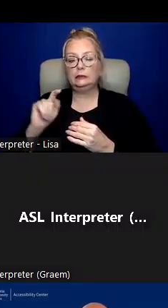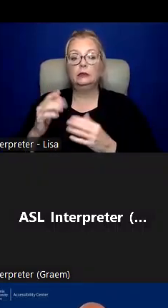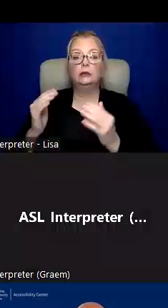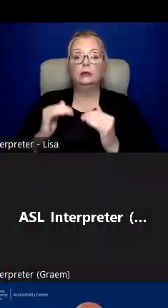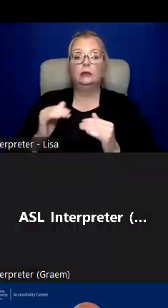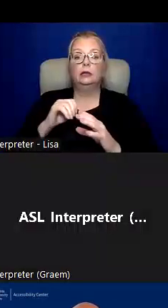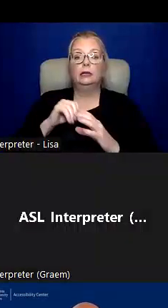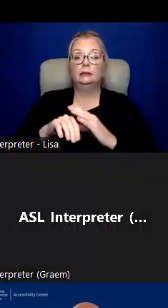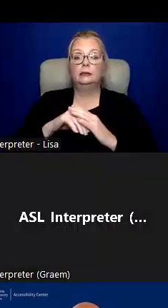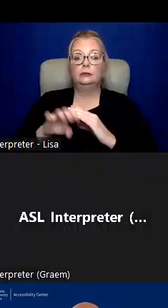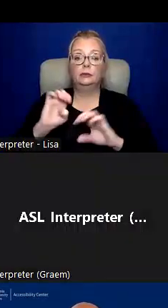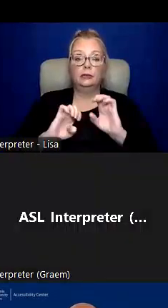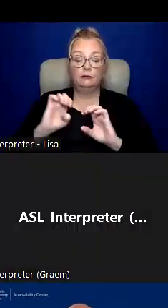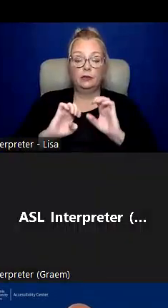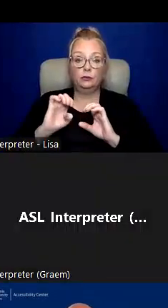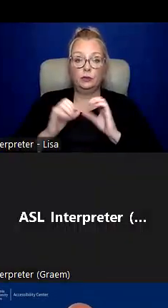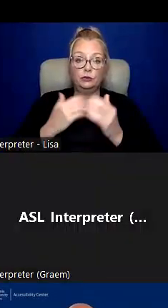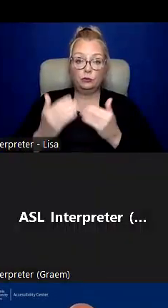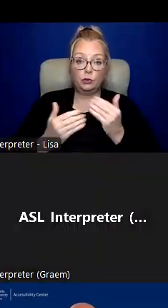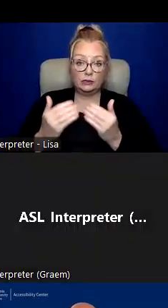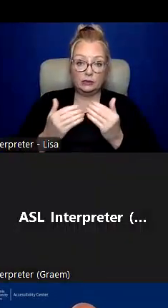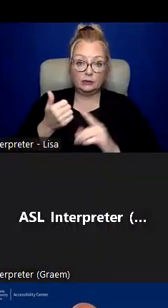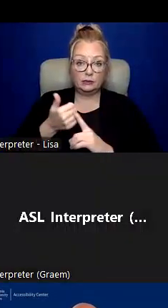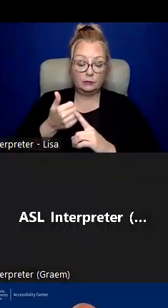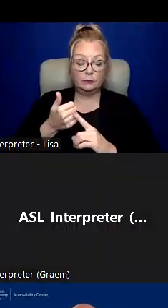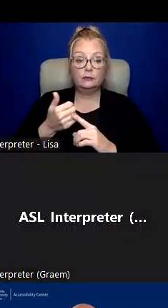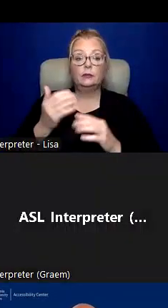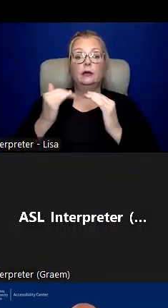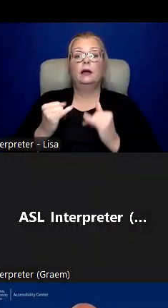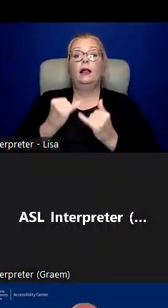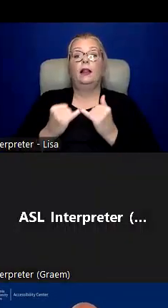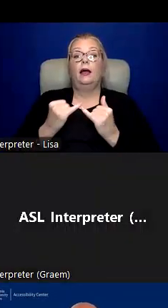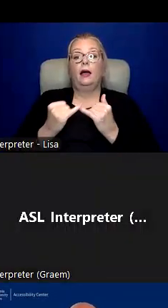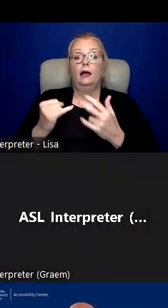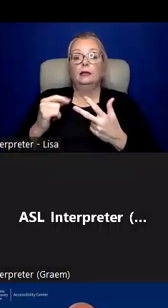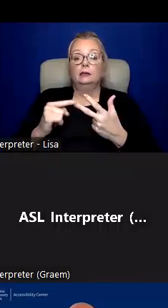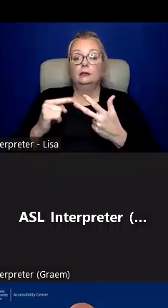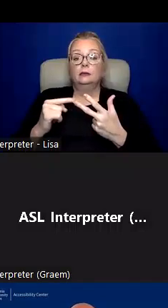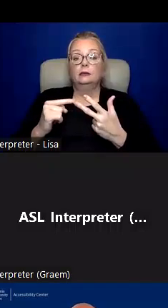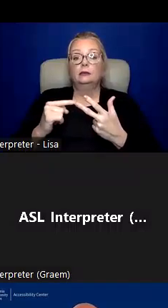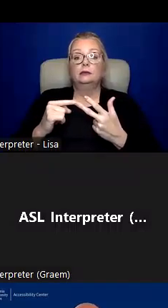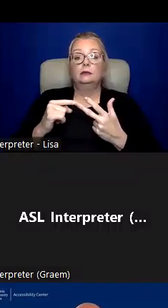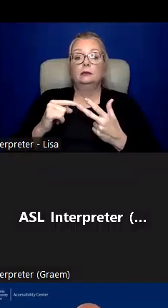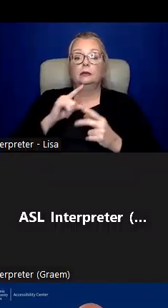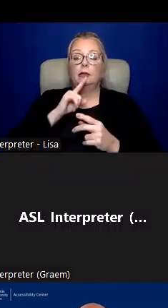processes themselves. Then lastly, we're going to talk about the actual procurement processes, where you're contracting